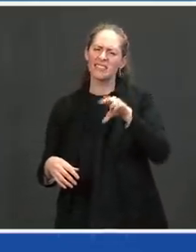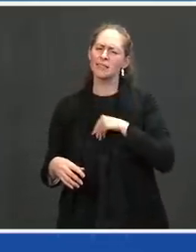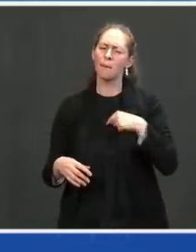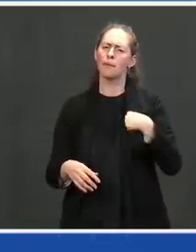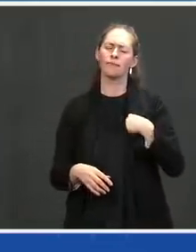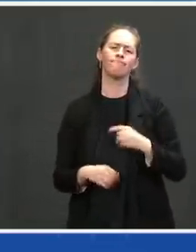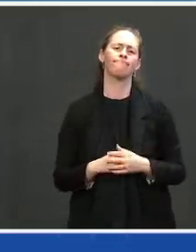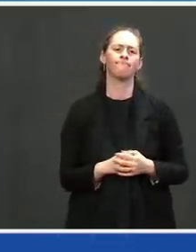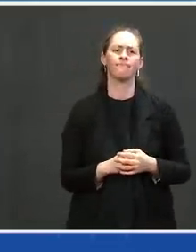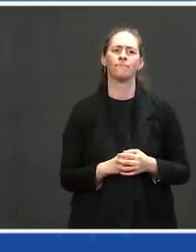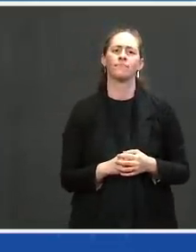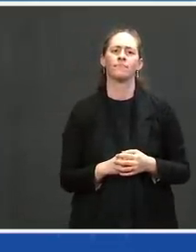Ken.